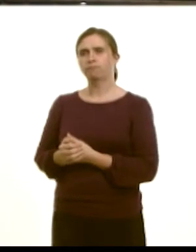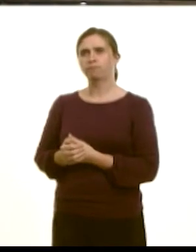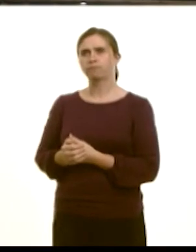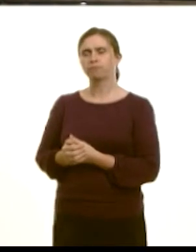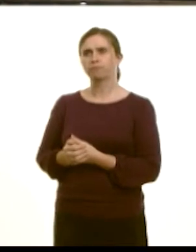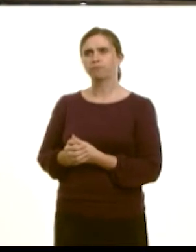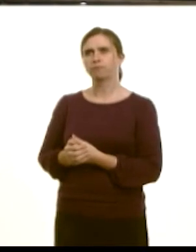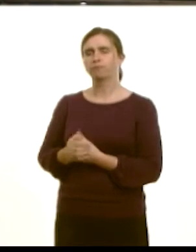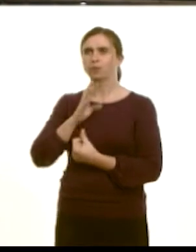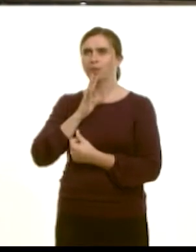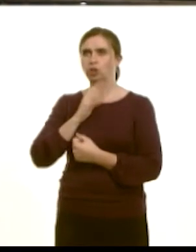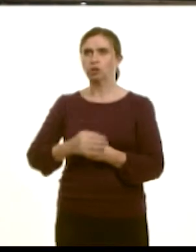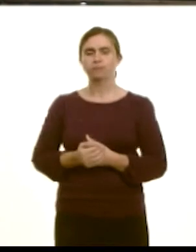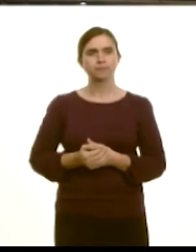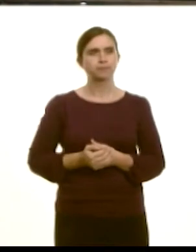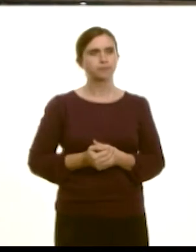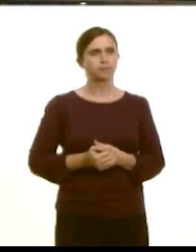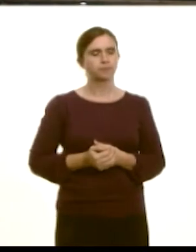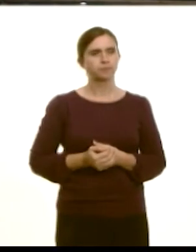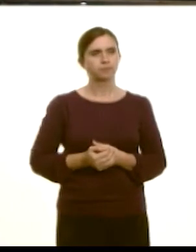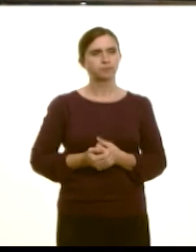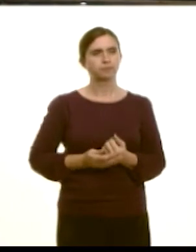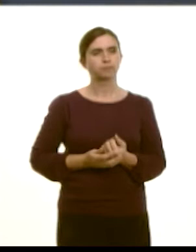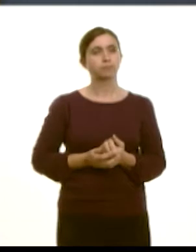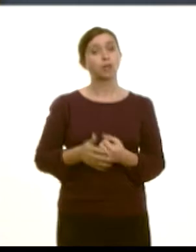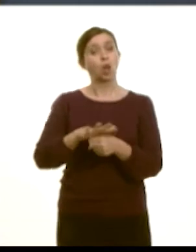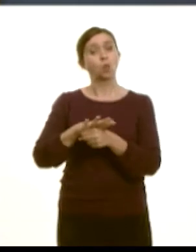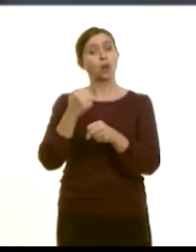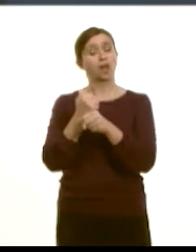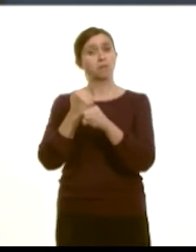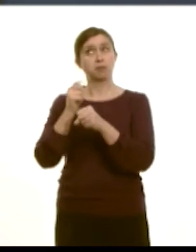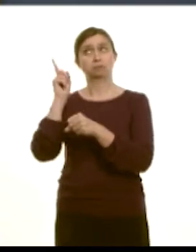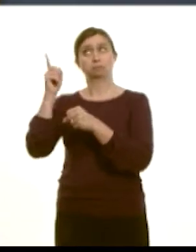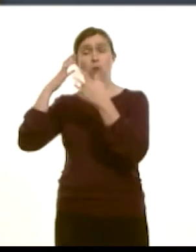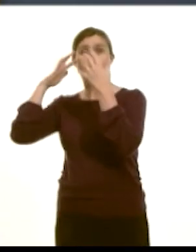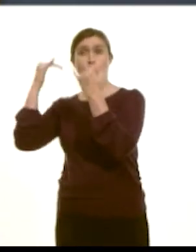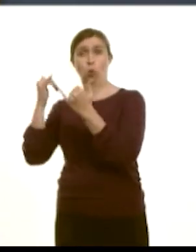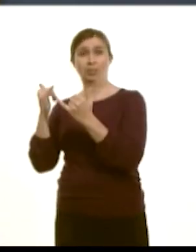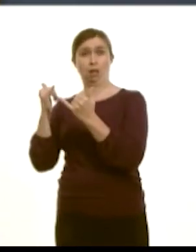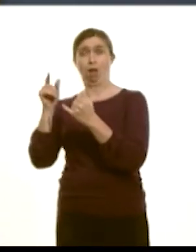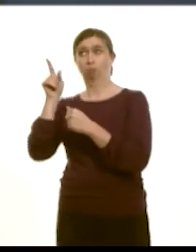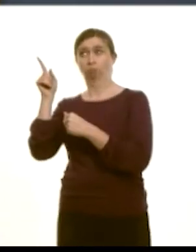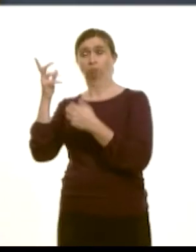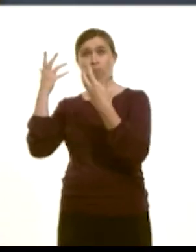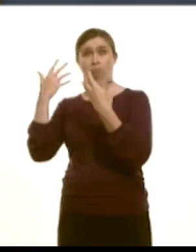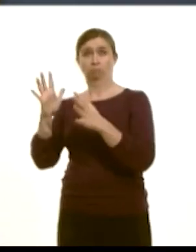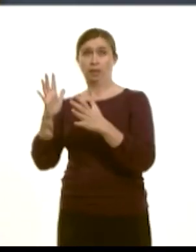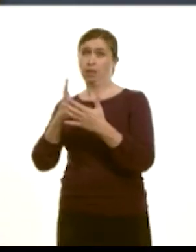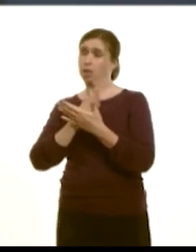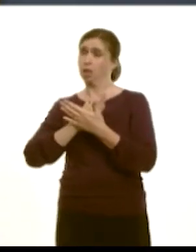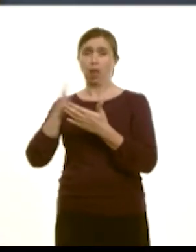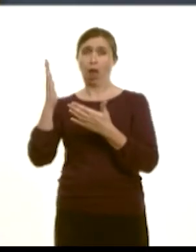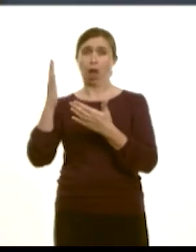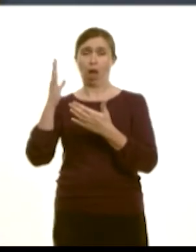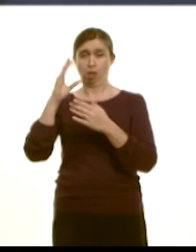Rhodri Glyn Thomas: First Minister, the local government auditor has declared very clearly